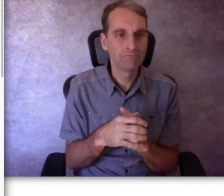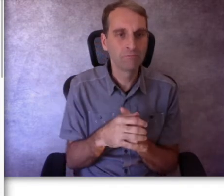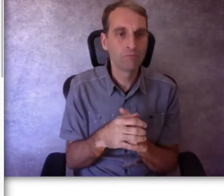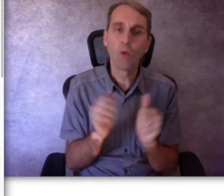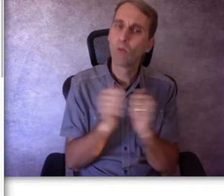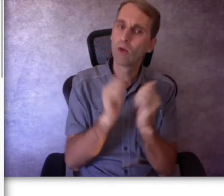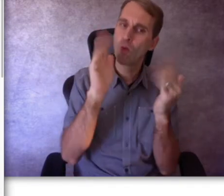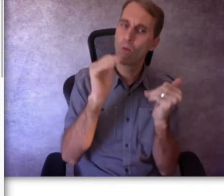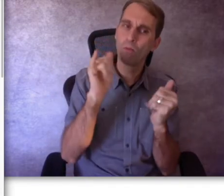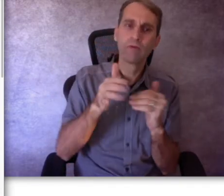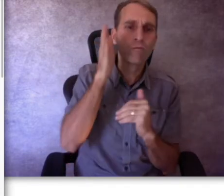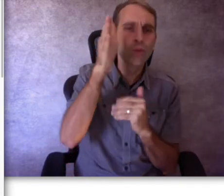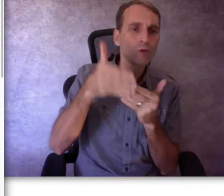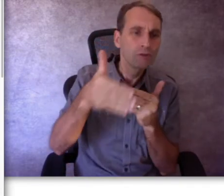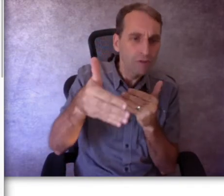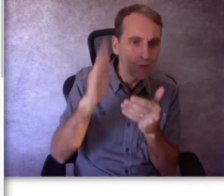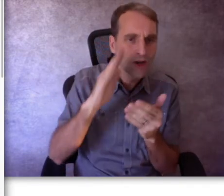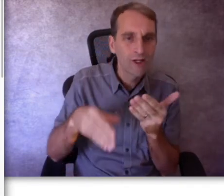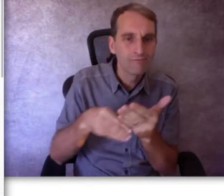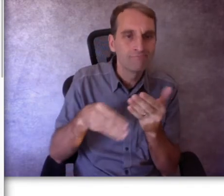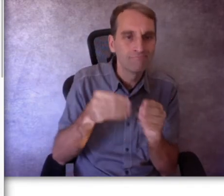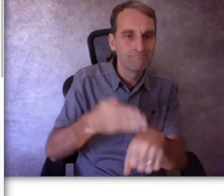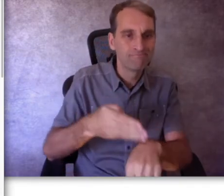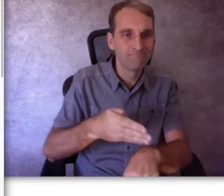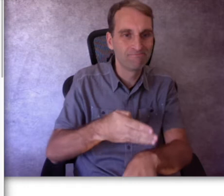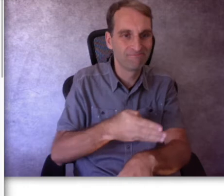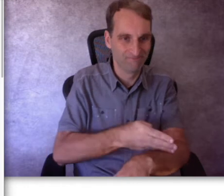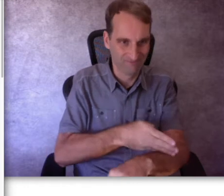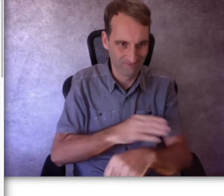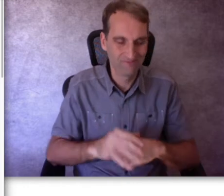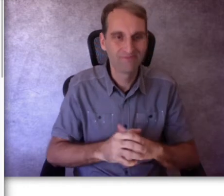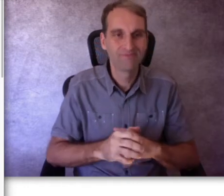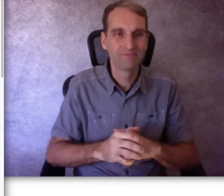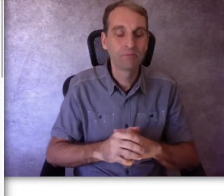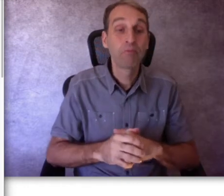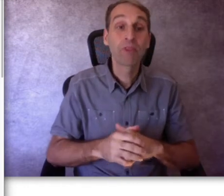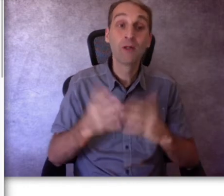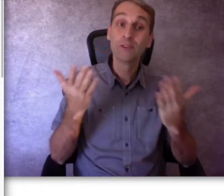We're hopeful that we will be able to continue to refine this platform going forward.